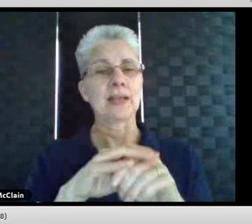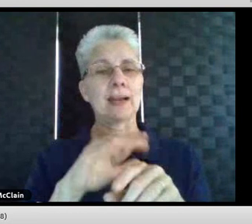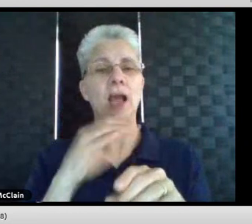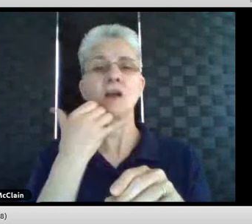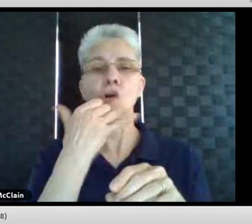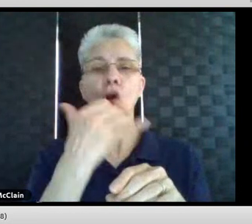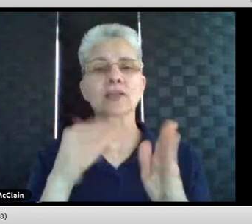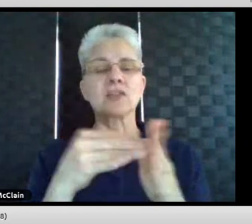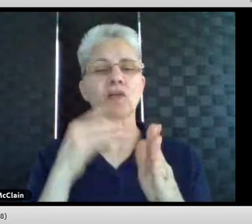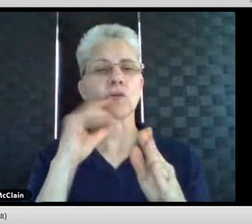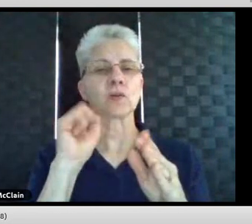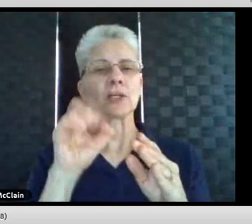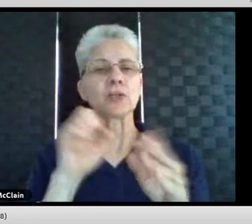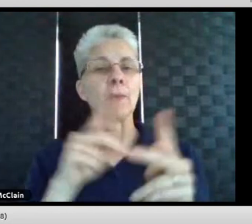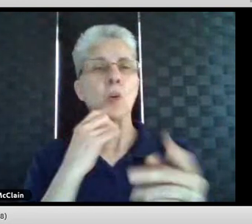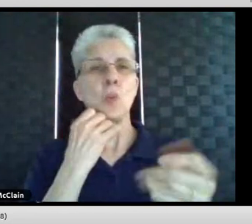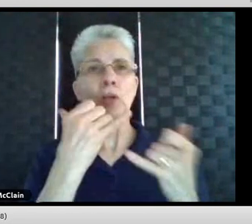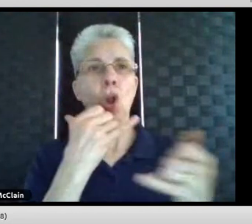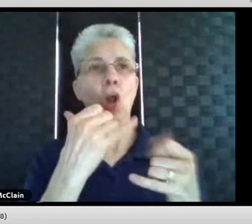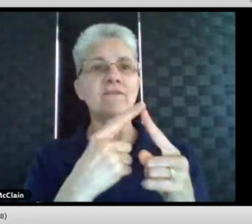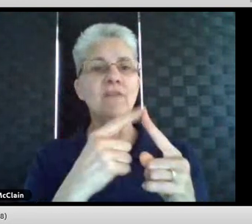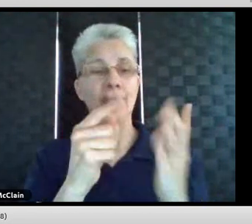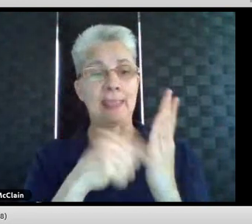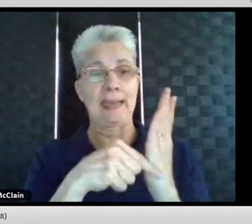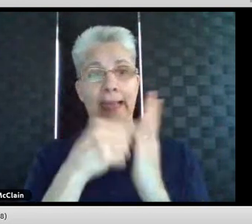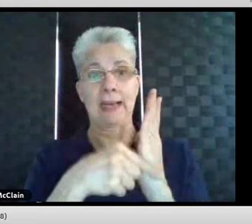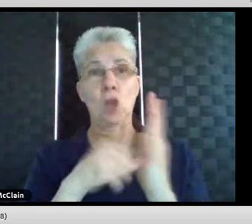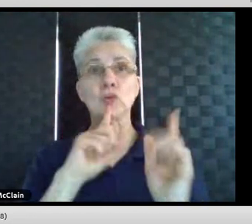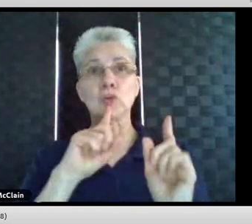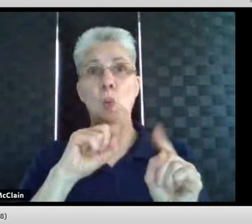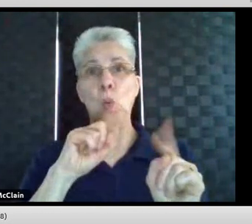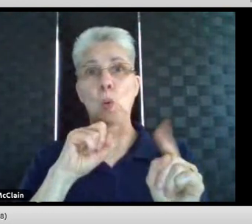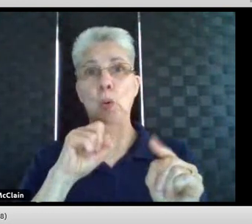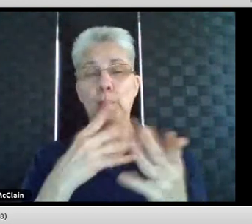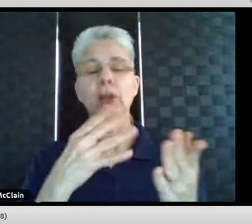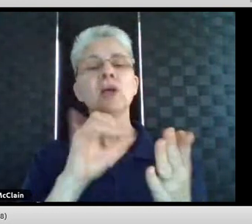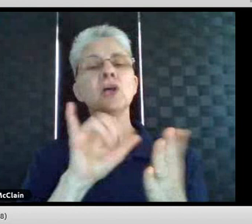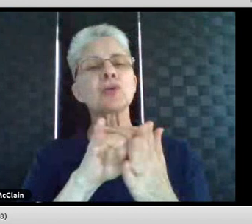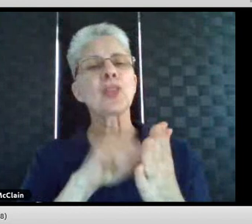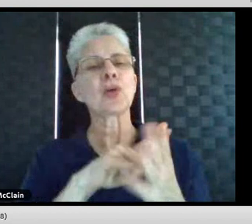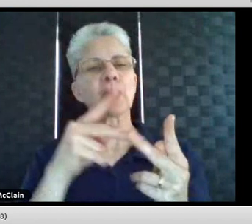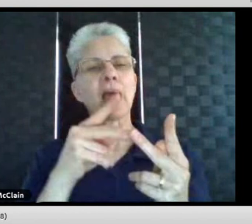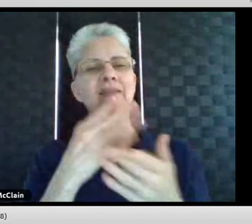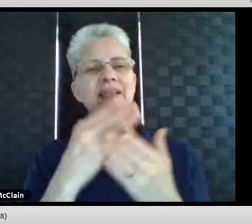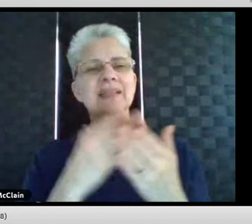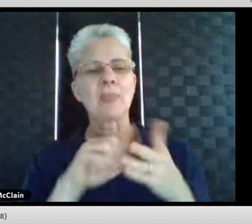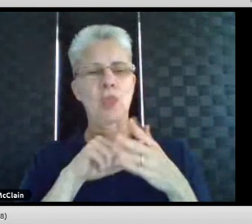where people would call from the catalog and order stuff, and so those are kind of some of the origins for...